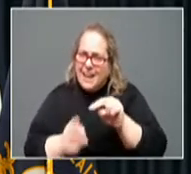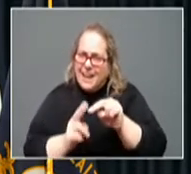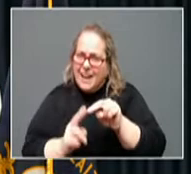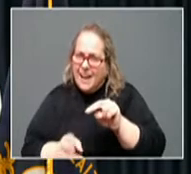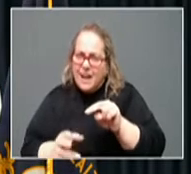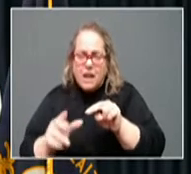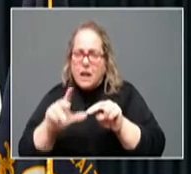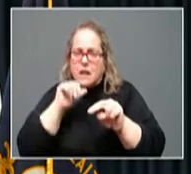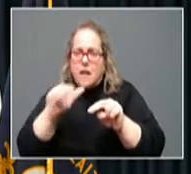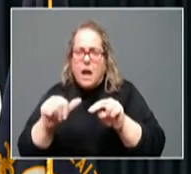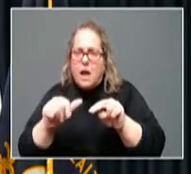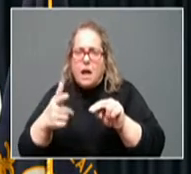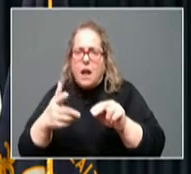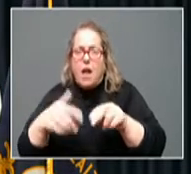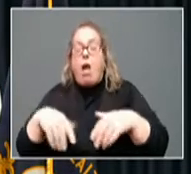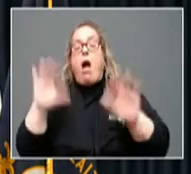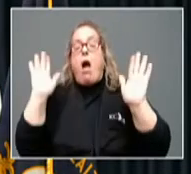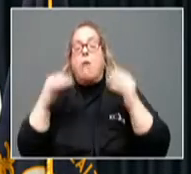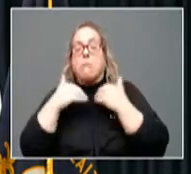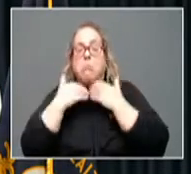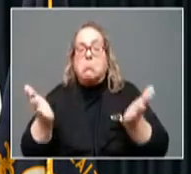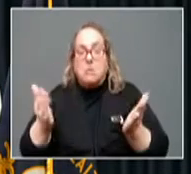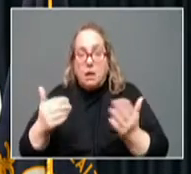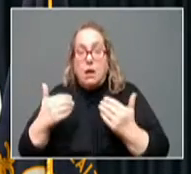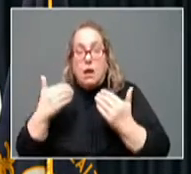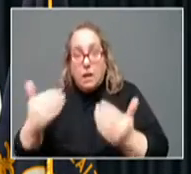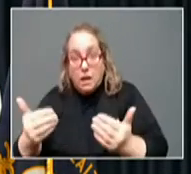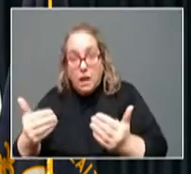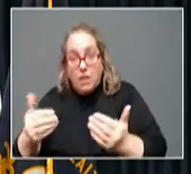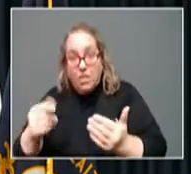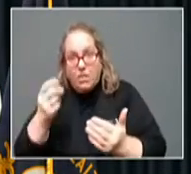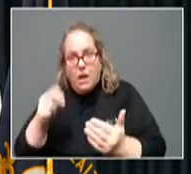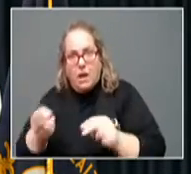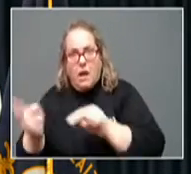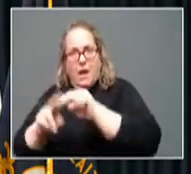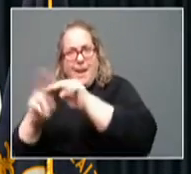we used to know them. I want to talk today just briefly about COVID-19 and